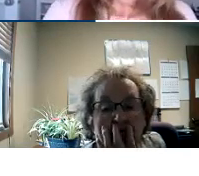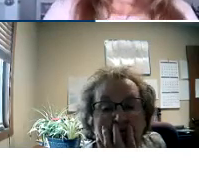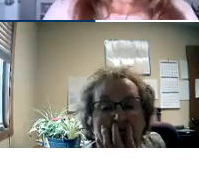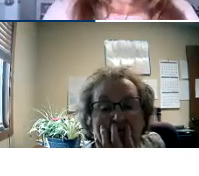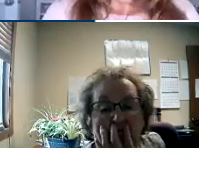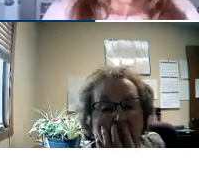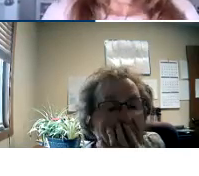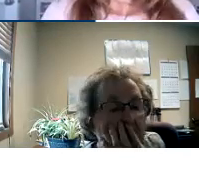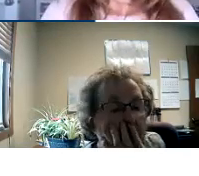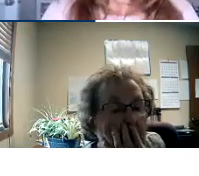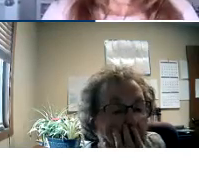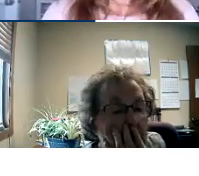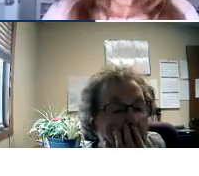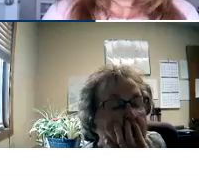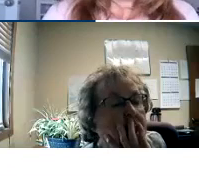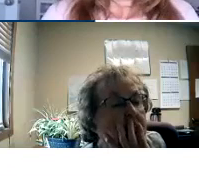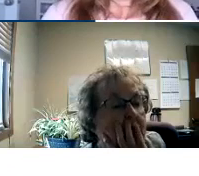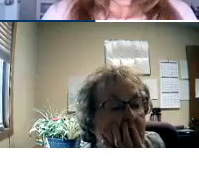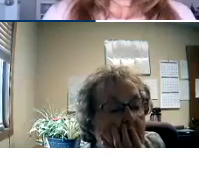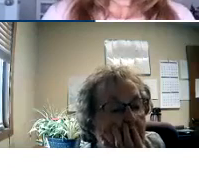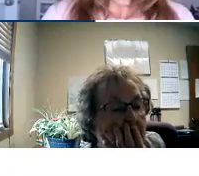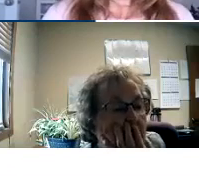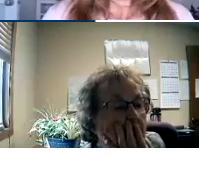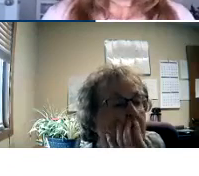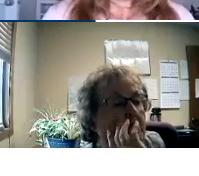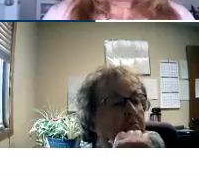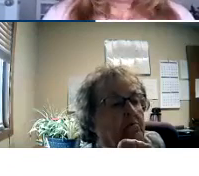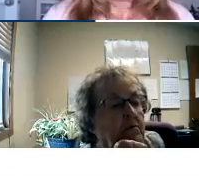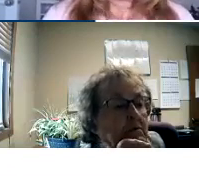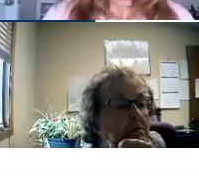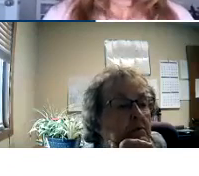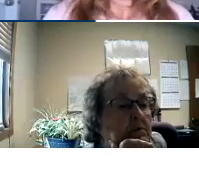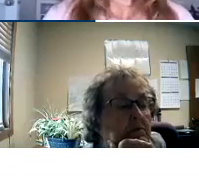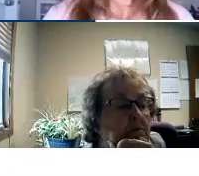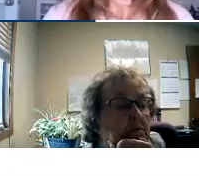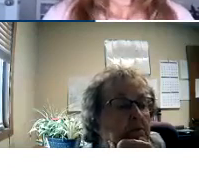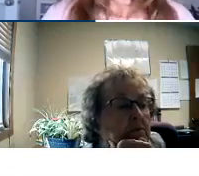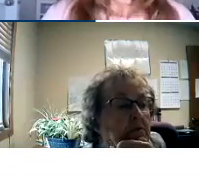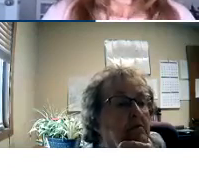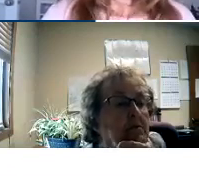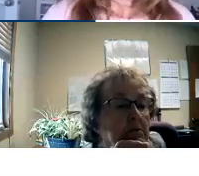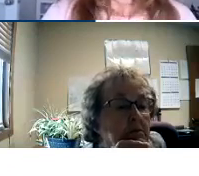the requirements of 245 D so your agency might already have policies and procedures on drug and alcohol use